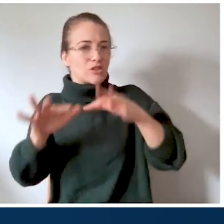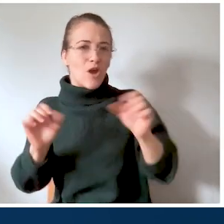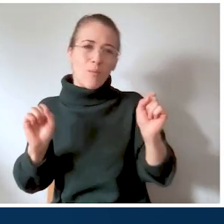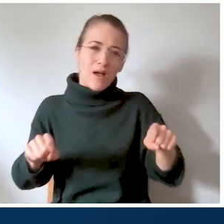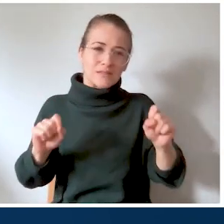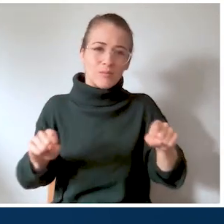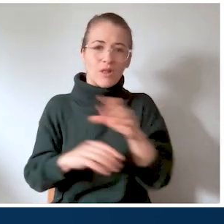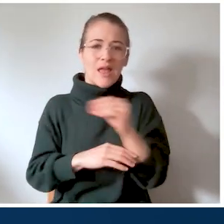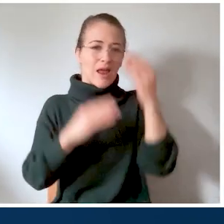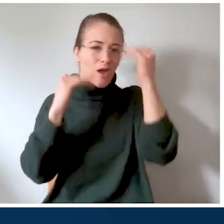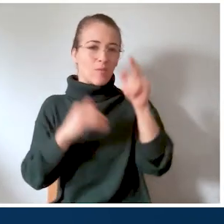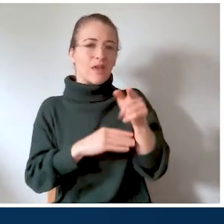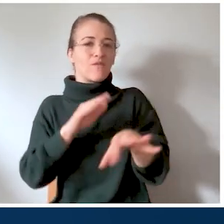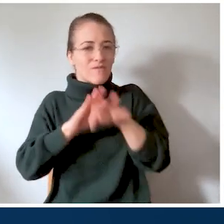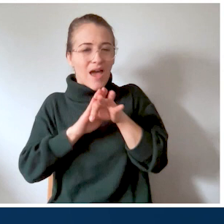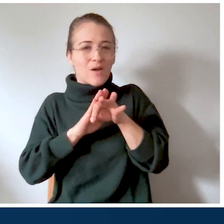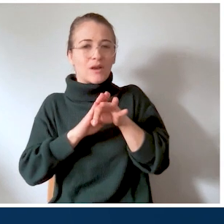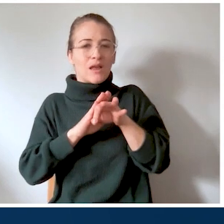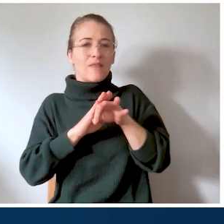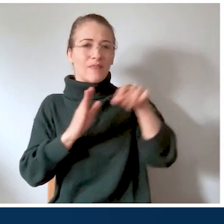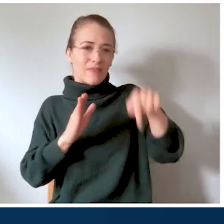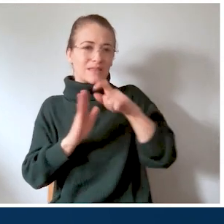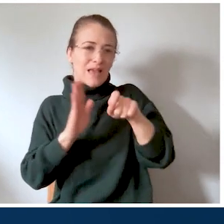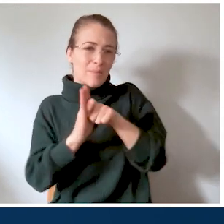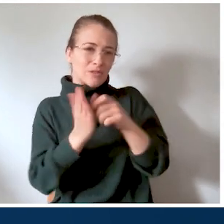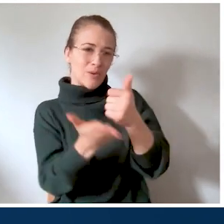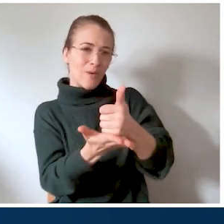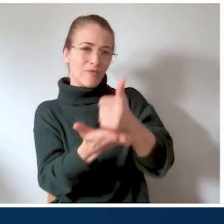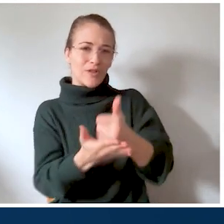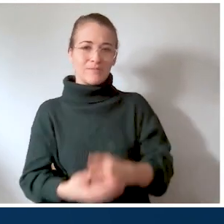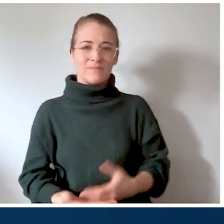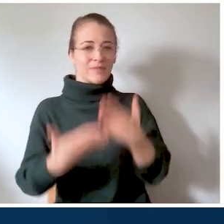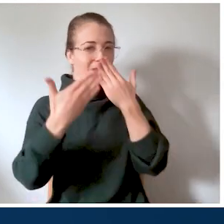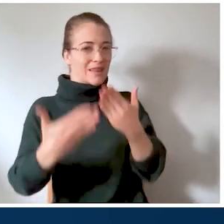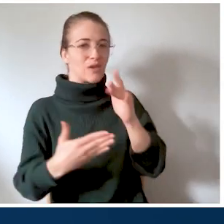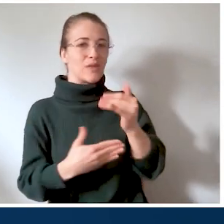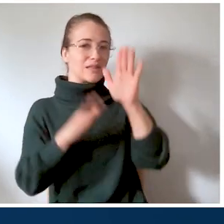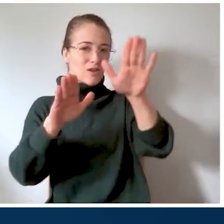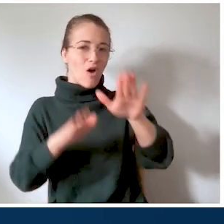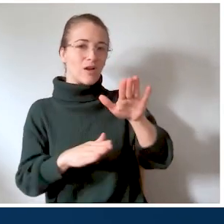and I hope that you found this podcast to be helpful. Thank you so much. That is a great tip about the water.